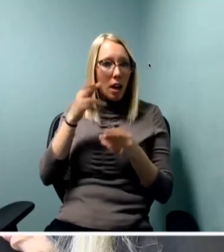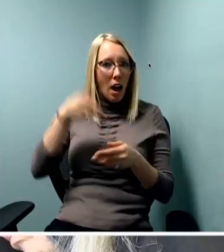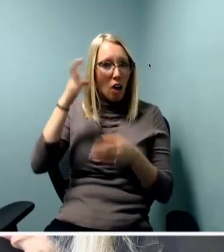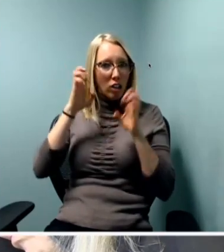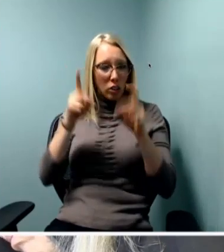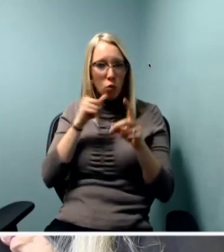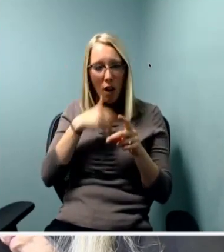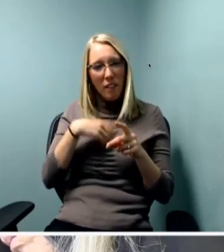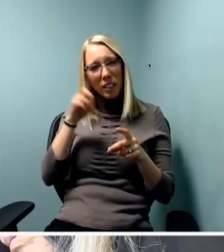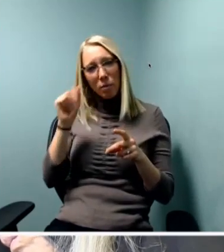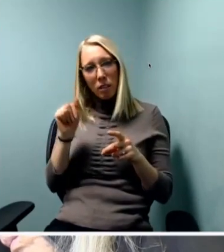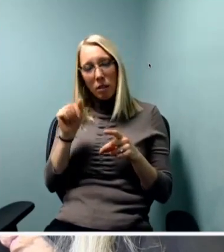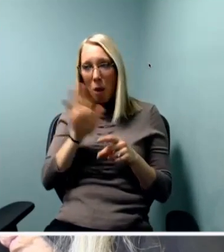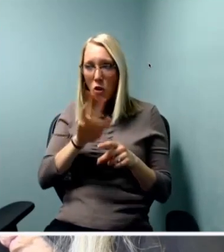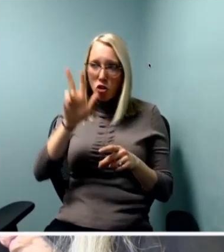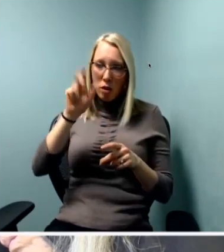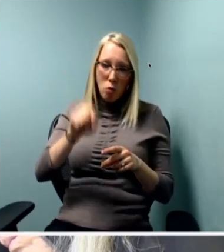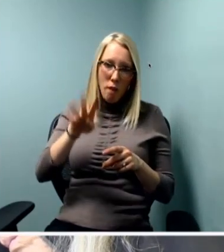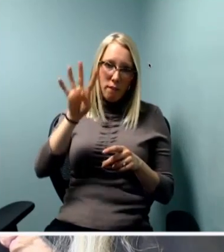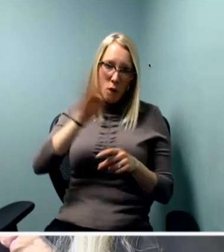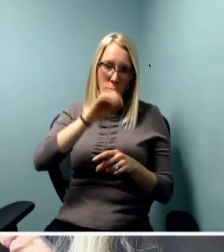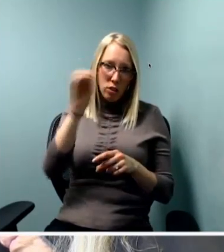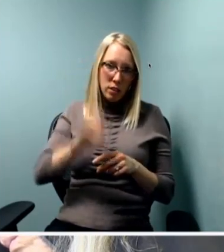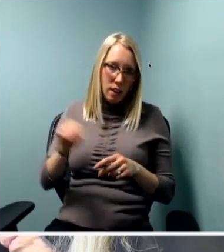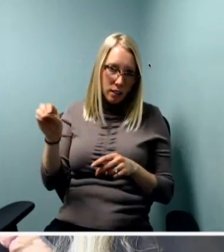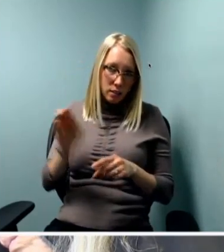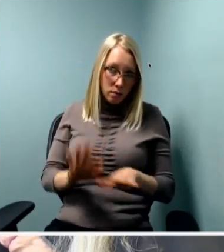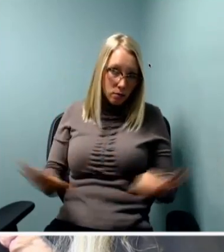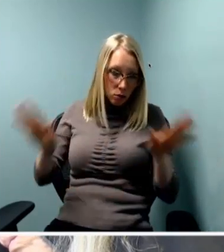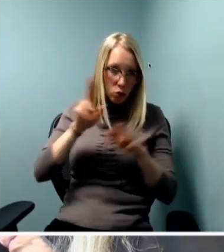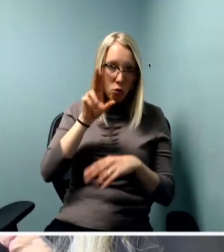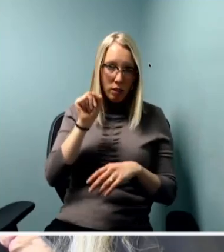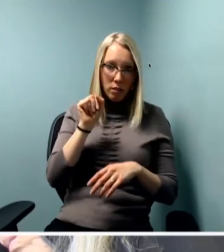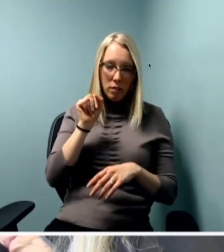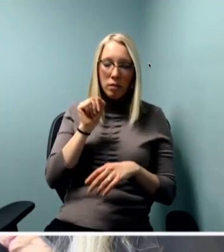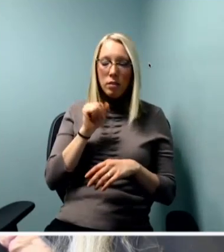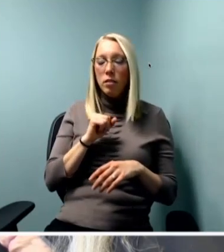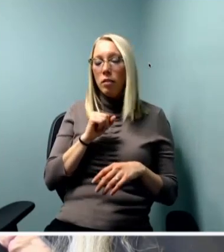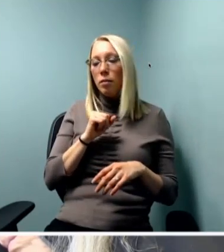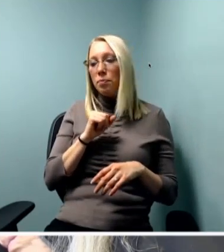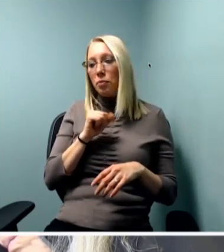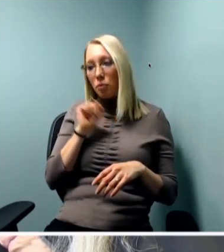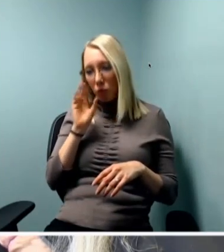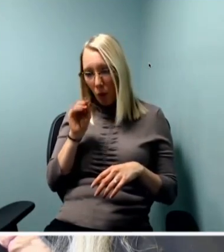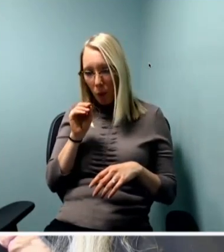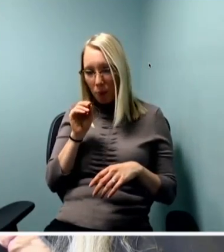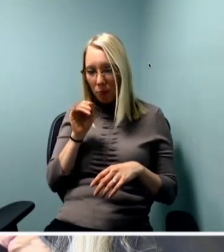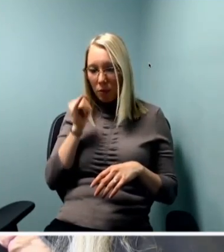It's roughly 3.4% nationally. So if that's where you're trying to get to,